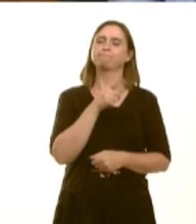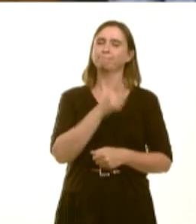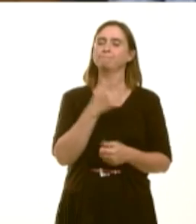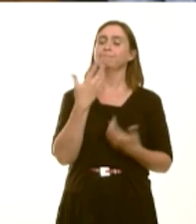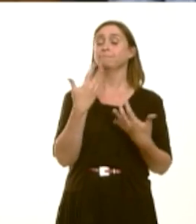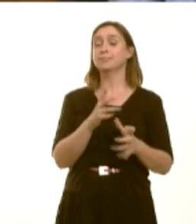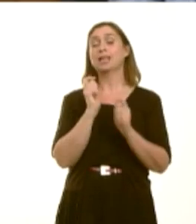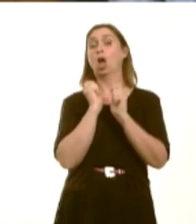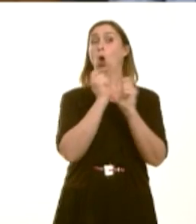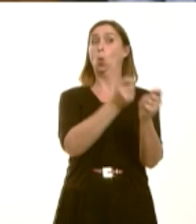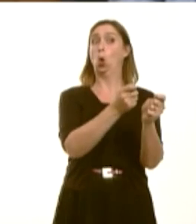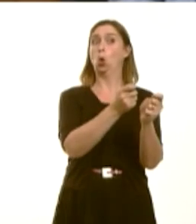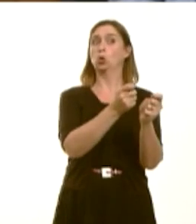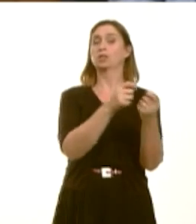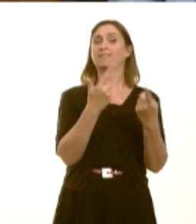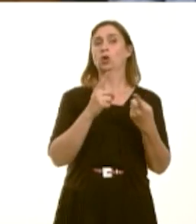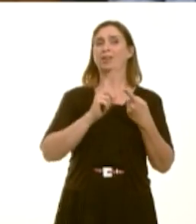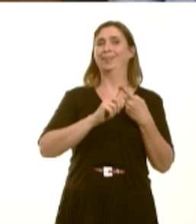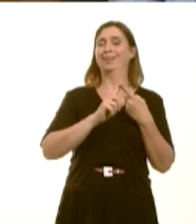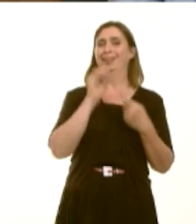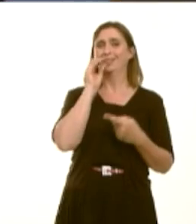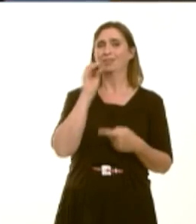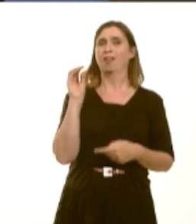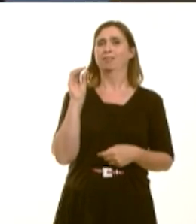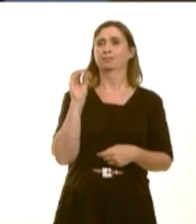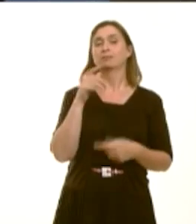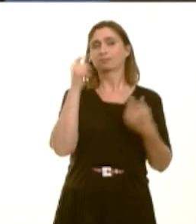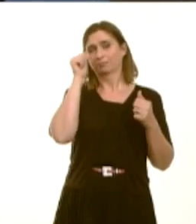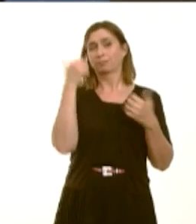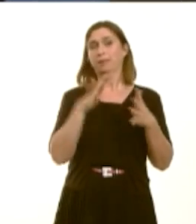in this field, which I know sheís received? The point is this: the debate has crystallised